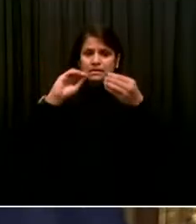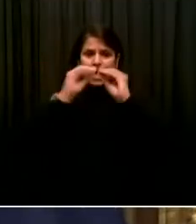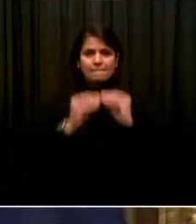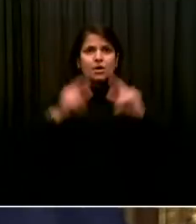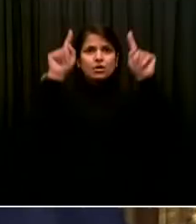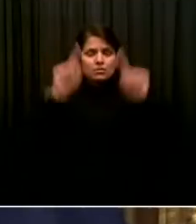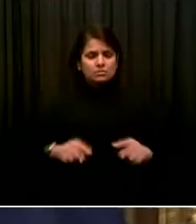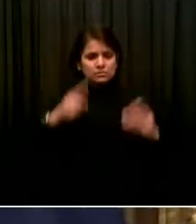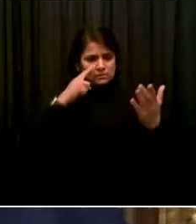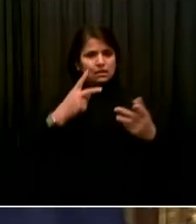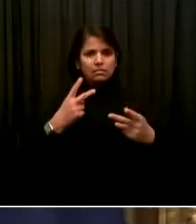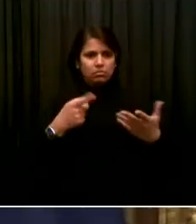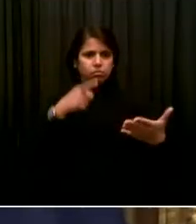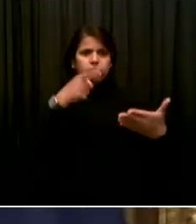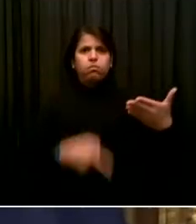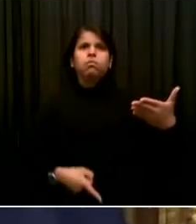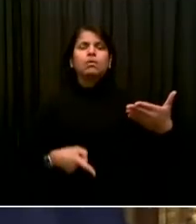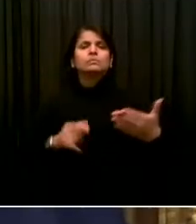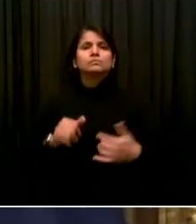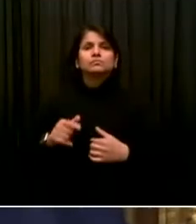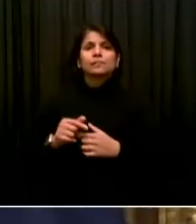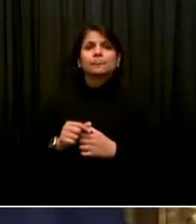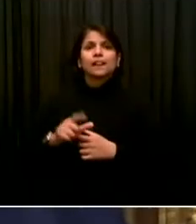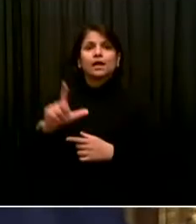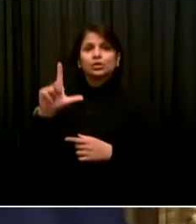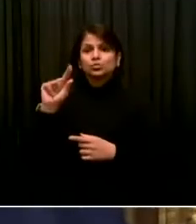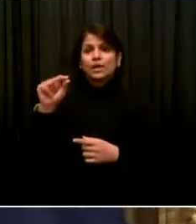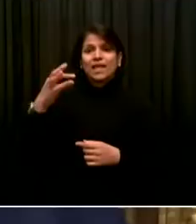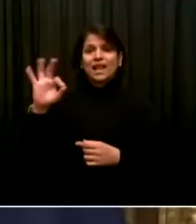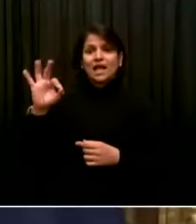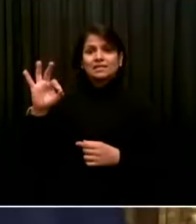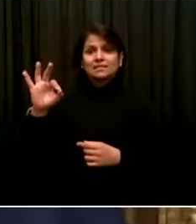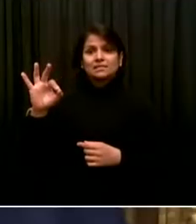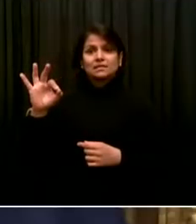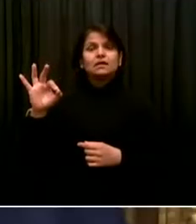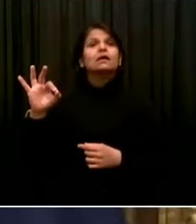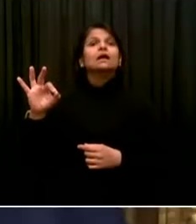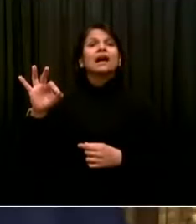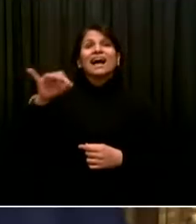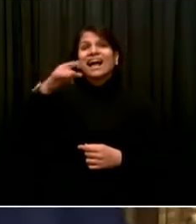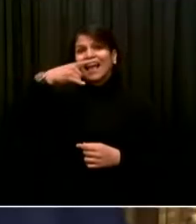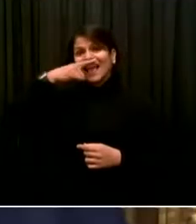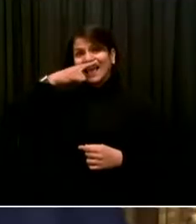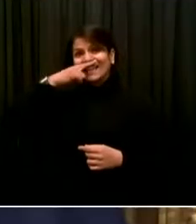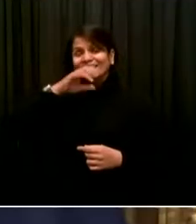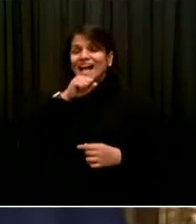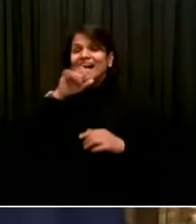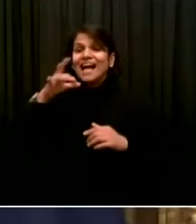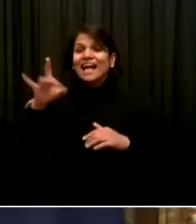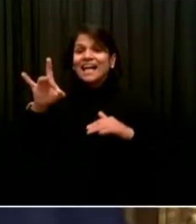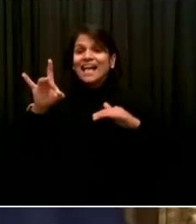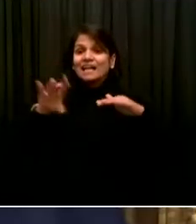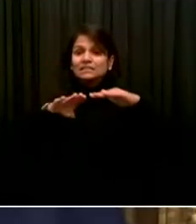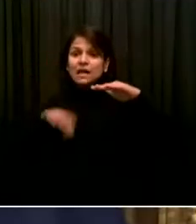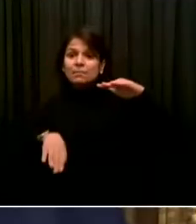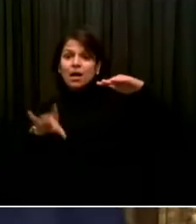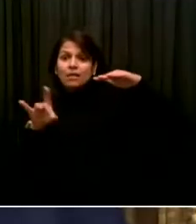EVIDENCED BY THE STATISTICS. IN 20,192.5% OF ALL YOUTH UNDER